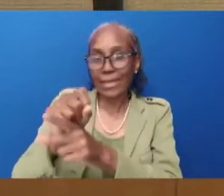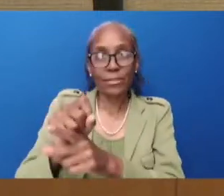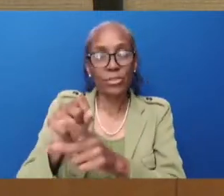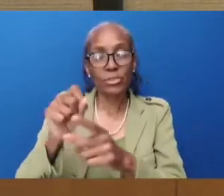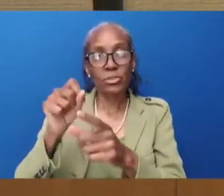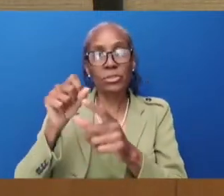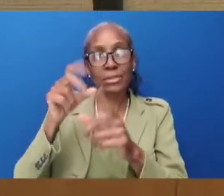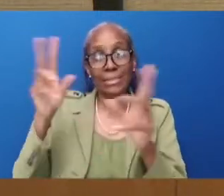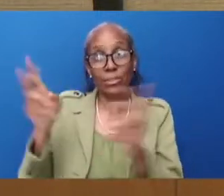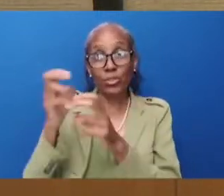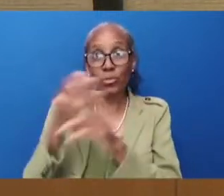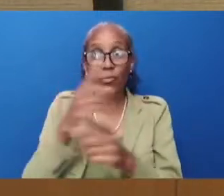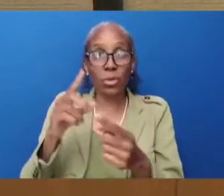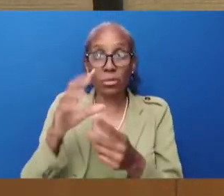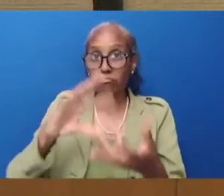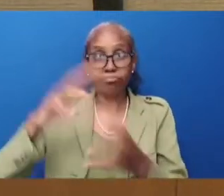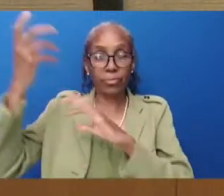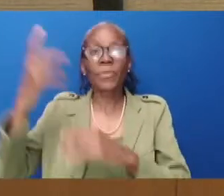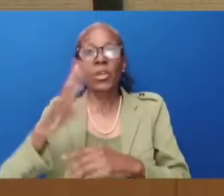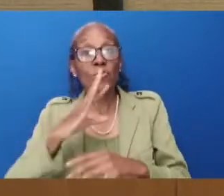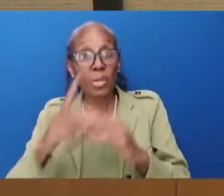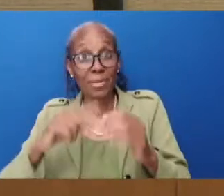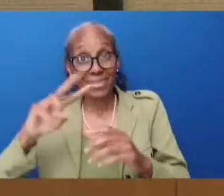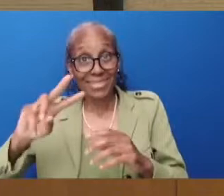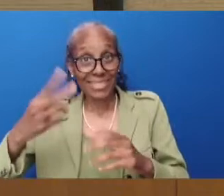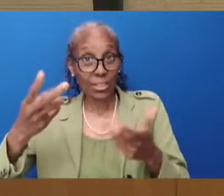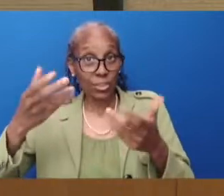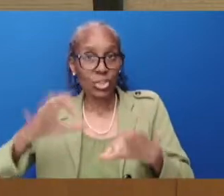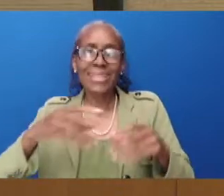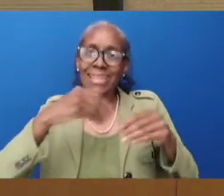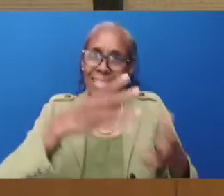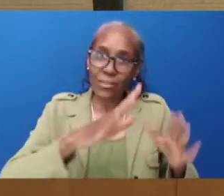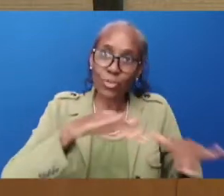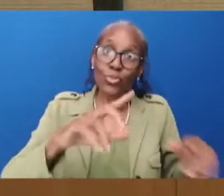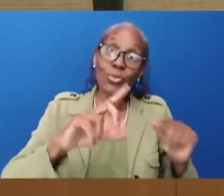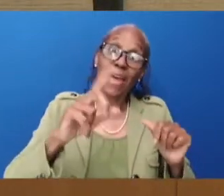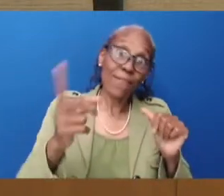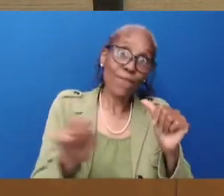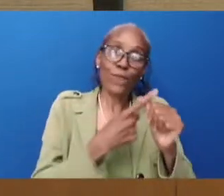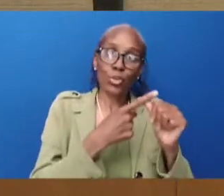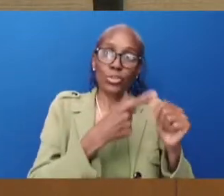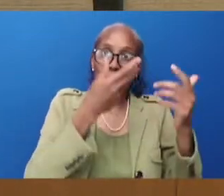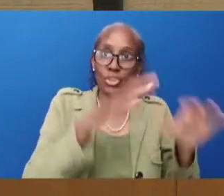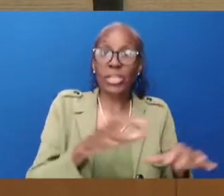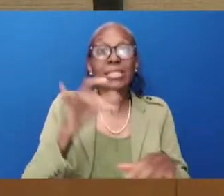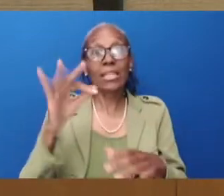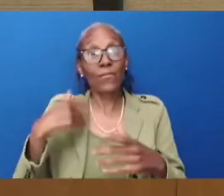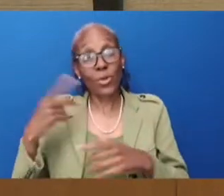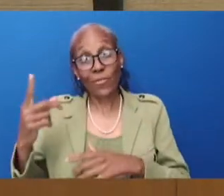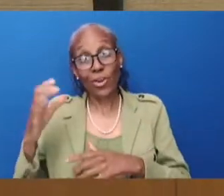COUNSELORS WHO CATCH ISSUES BEFORE THEY SPIRAL. YOU WANT TO TALK ABOUT SECOND